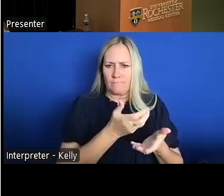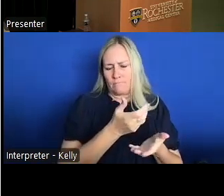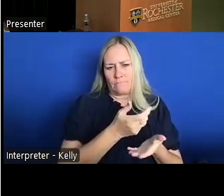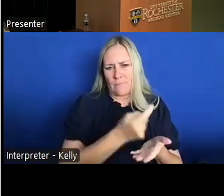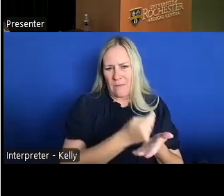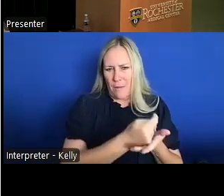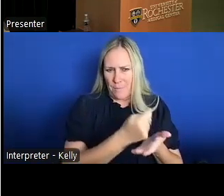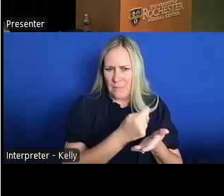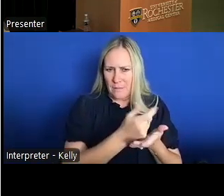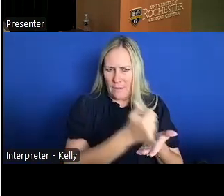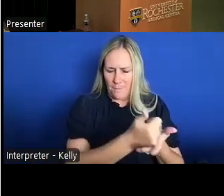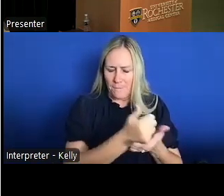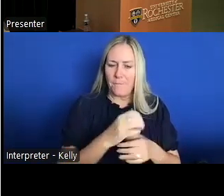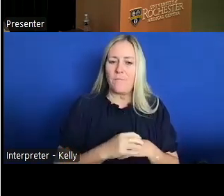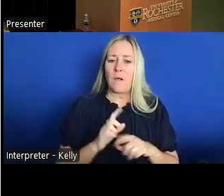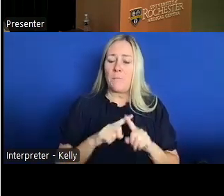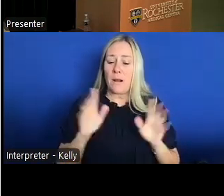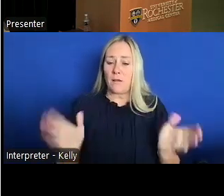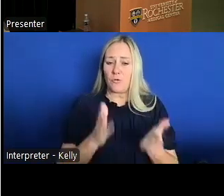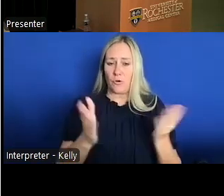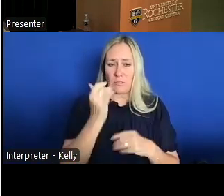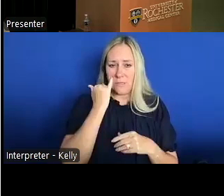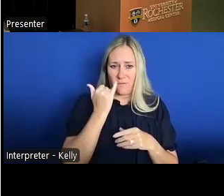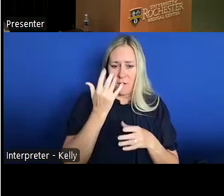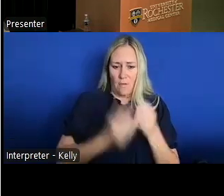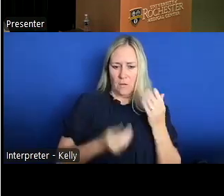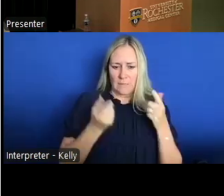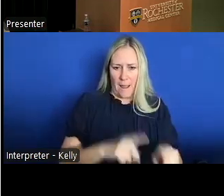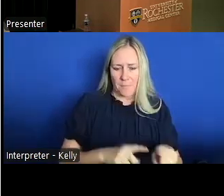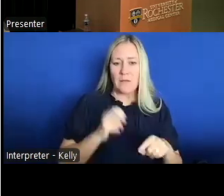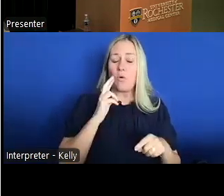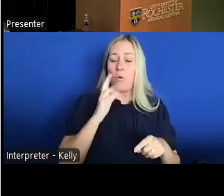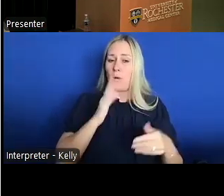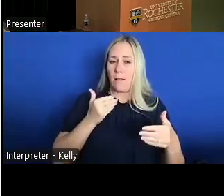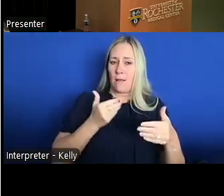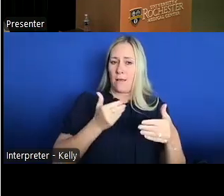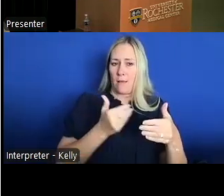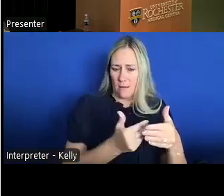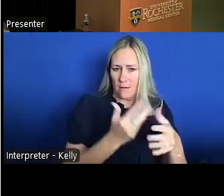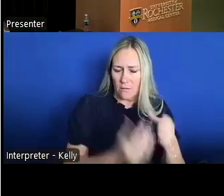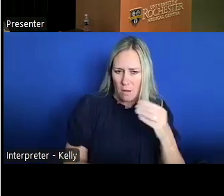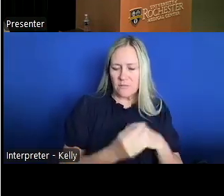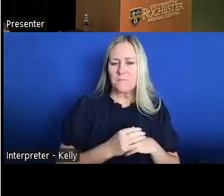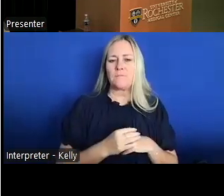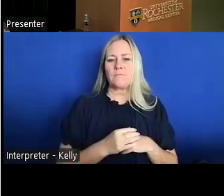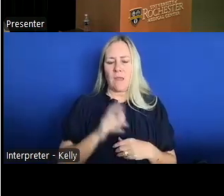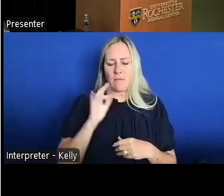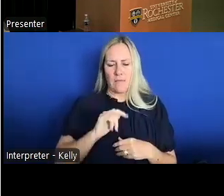loss is approaching the work that we do then is really preventive of the longer term risks and